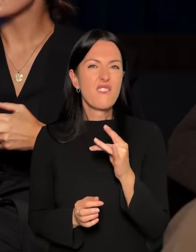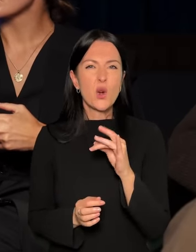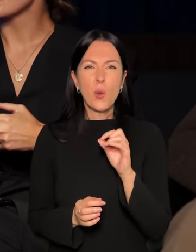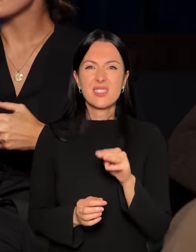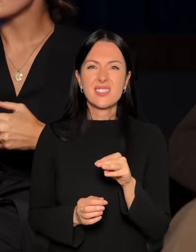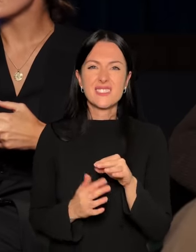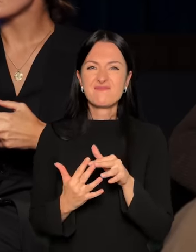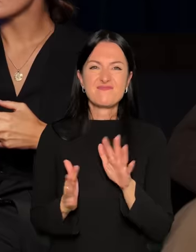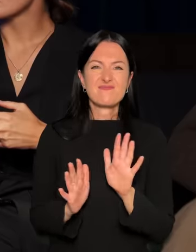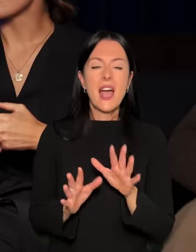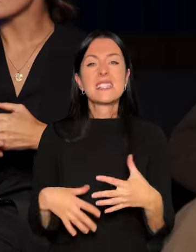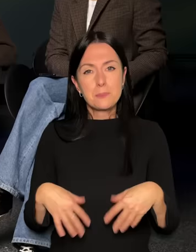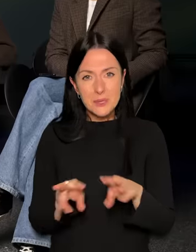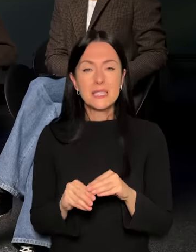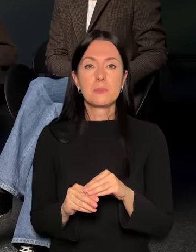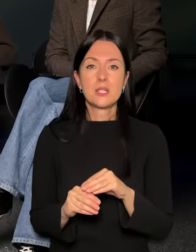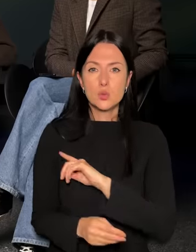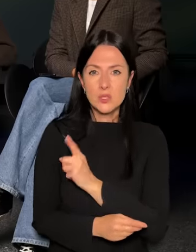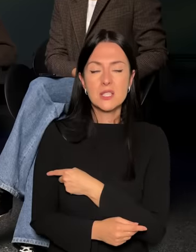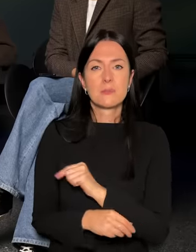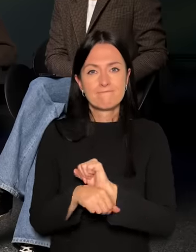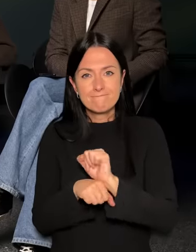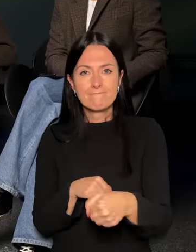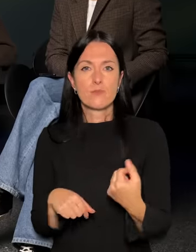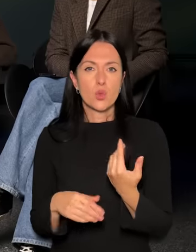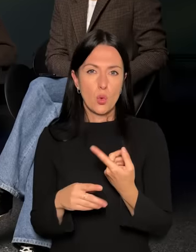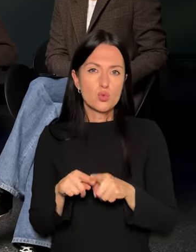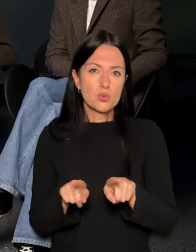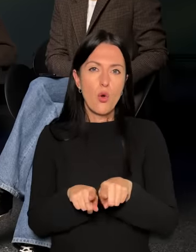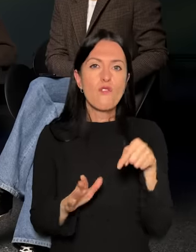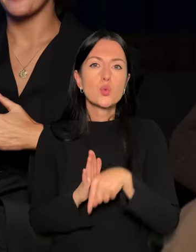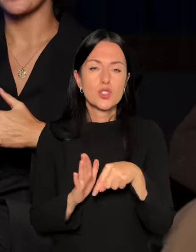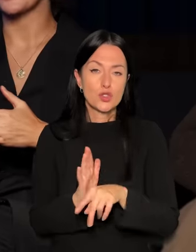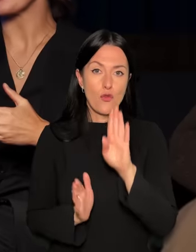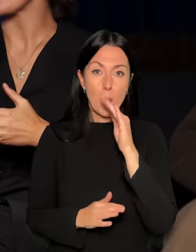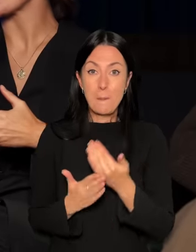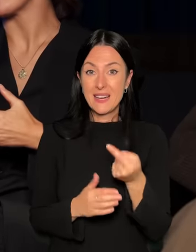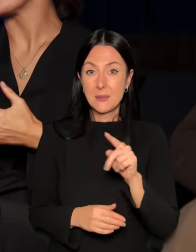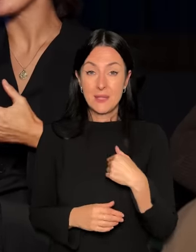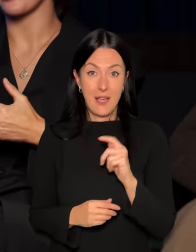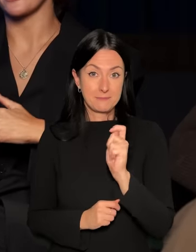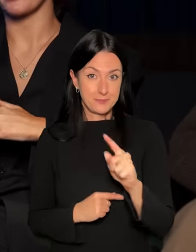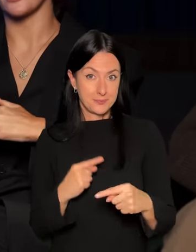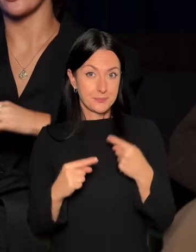but we have to work together to overcome this internal enemy of ours. Before I ask my next question,